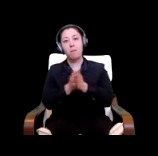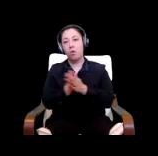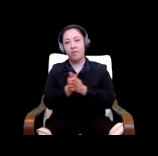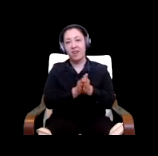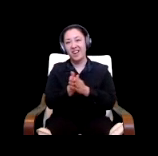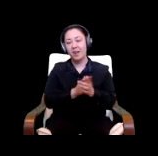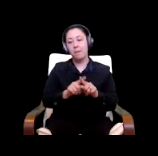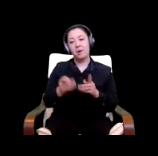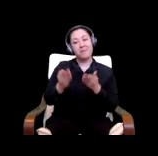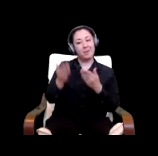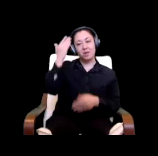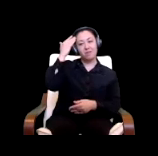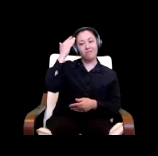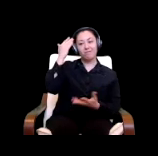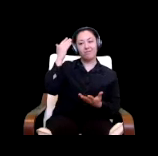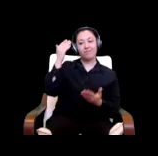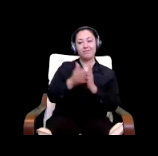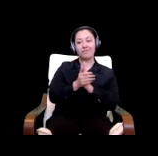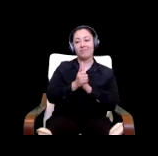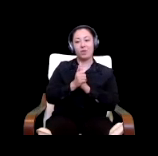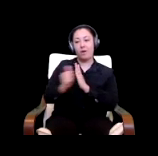to navigate the situation.